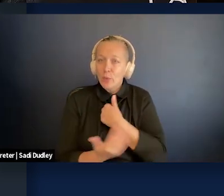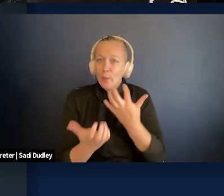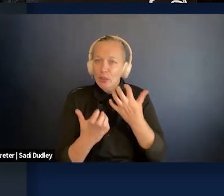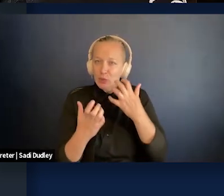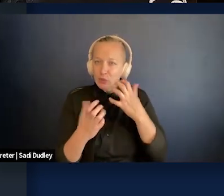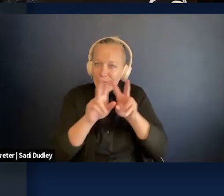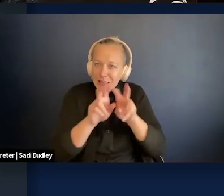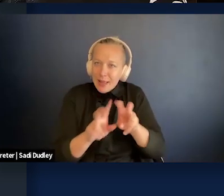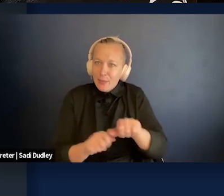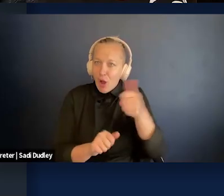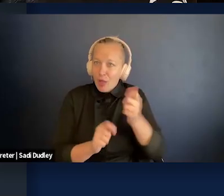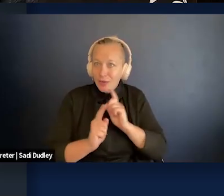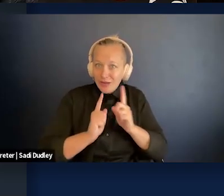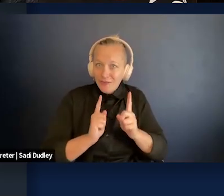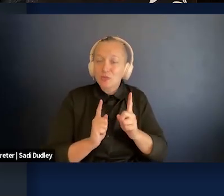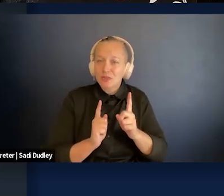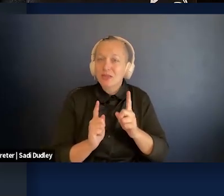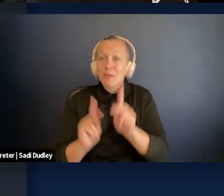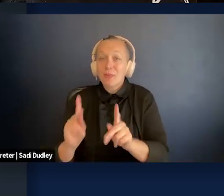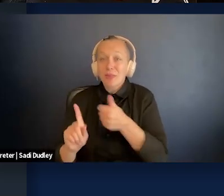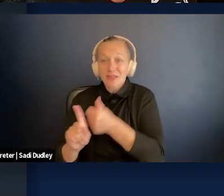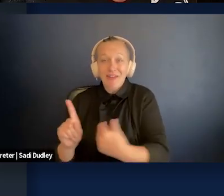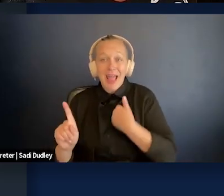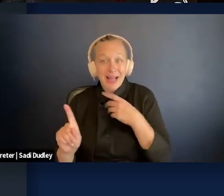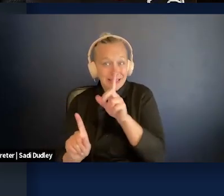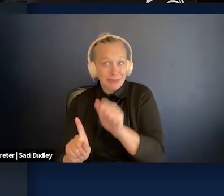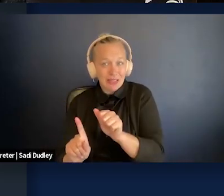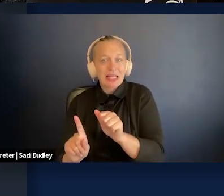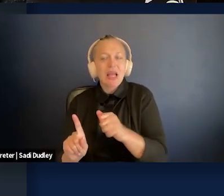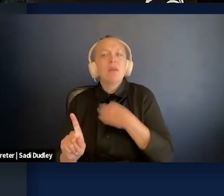Um, the participants who had disabilities to understand what they had gotten out of the program.